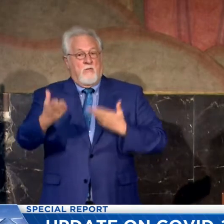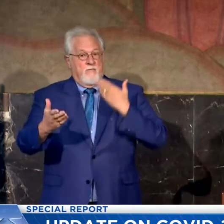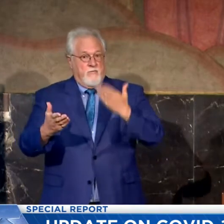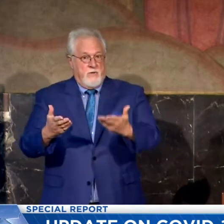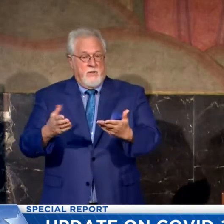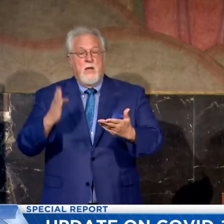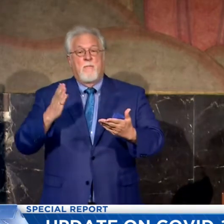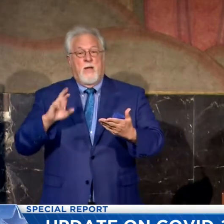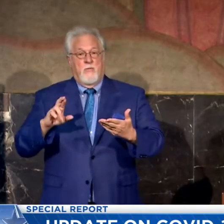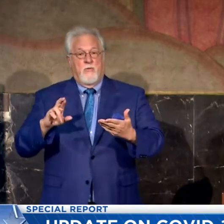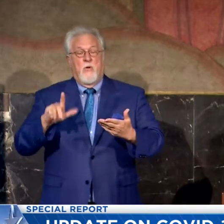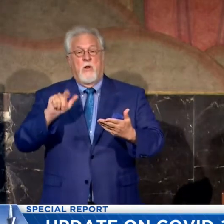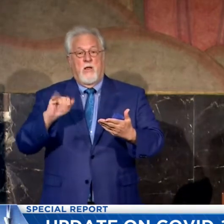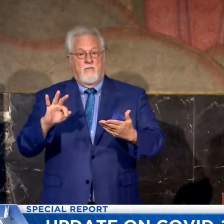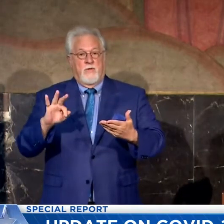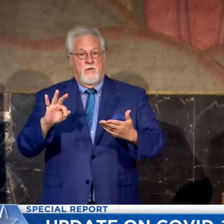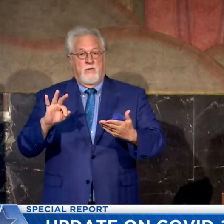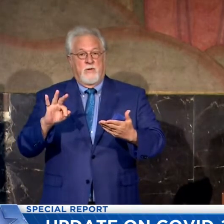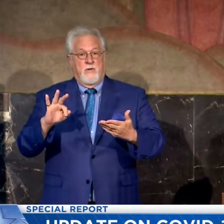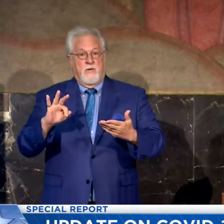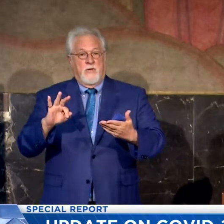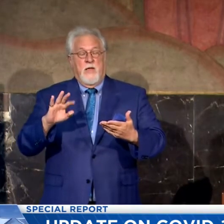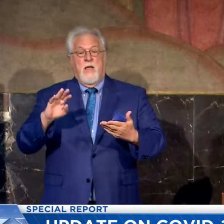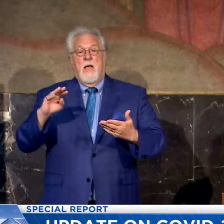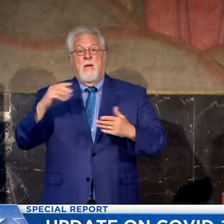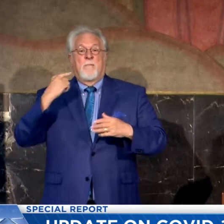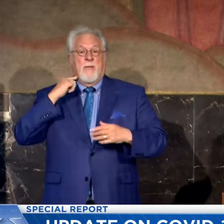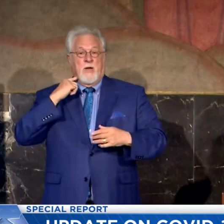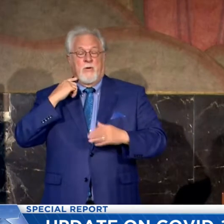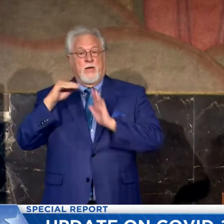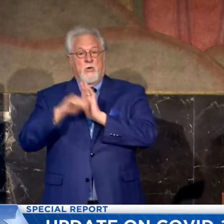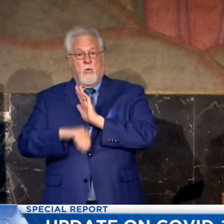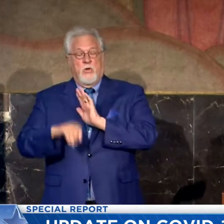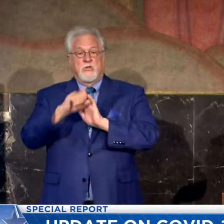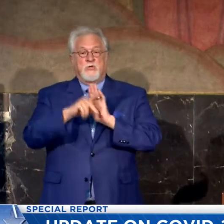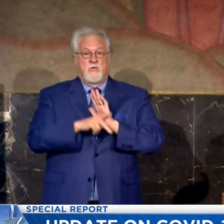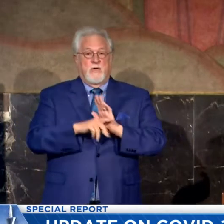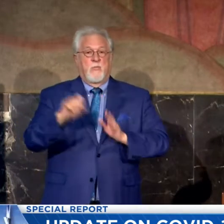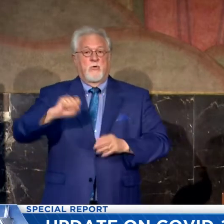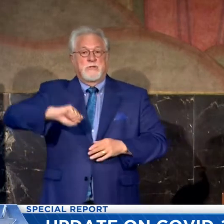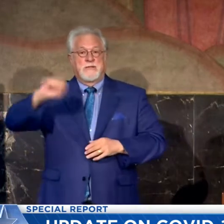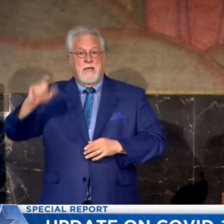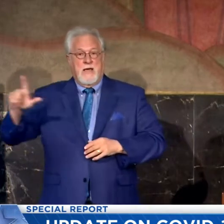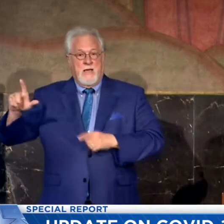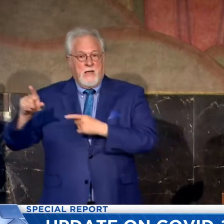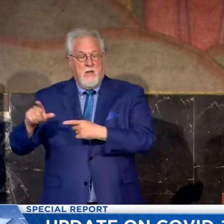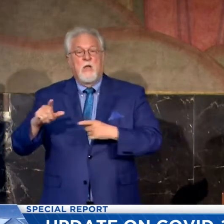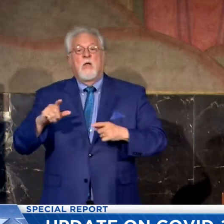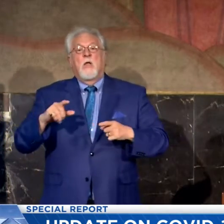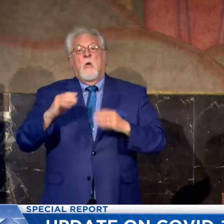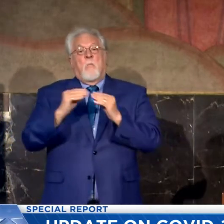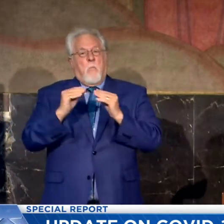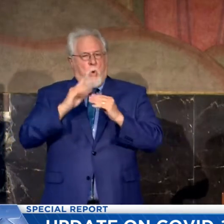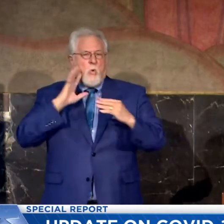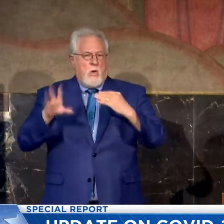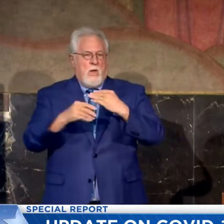THERE ARE NOW EIGHT CVS LOCATIONS AT LOUISIANA OFFERING THIS SERVICE. BATON ROUGE AND LAFAYETTE AND